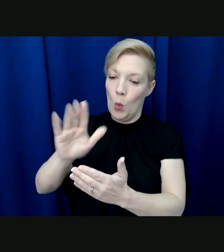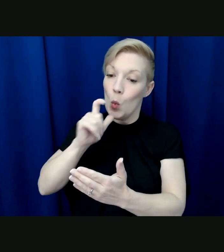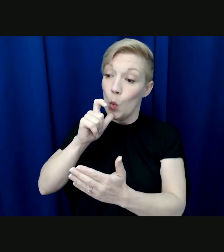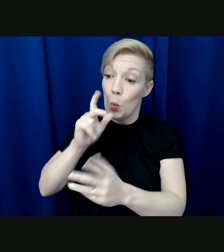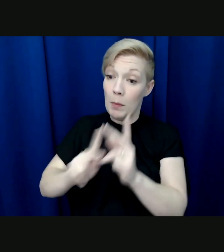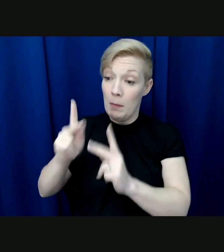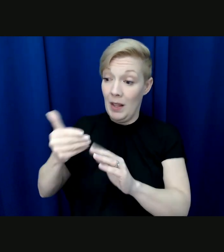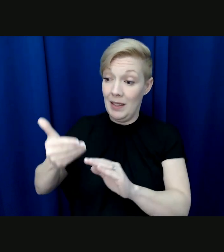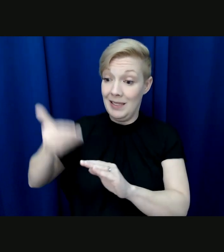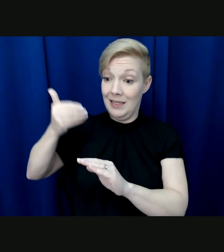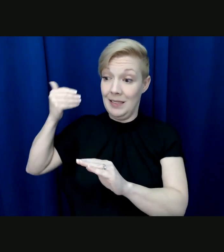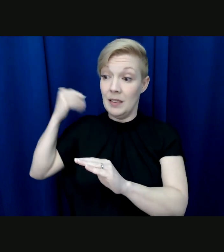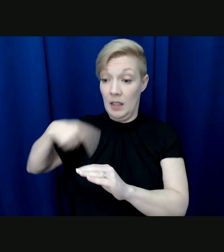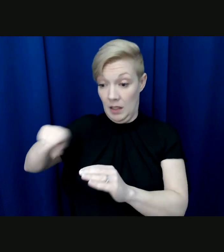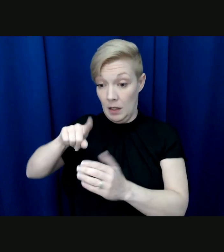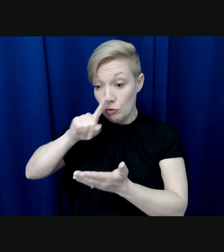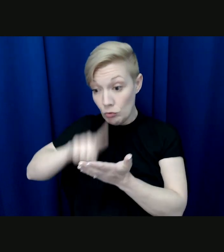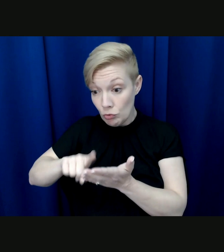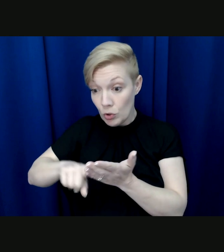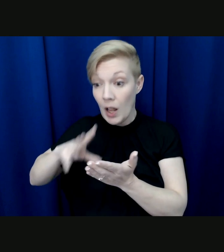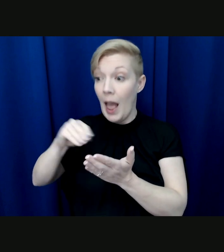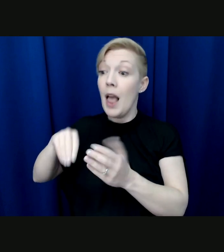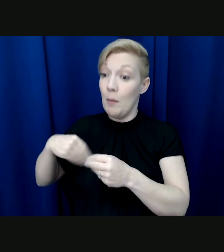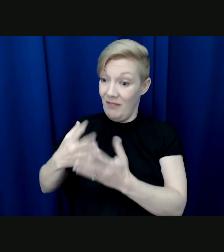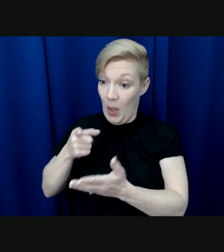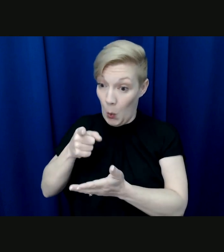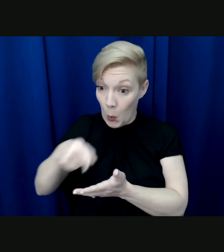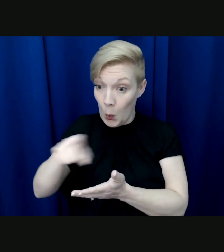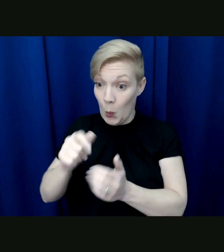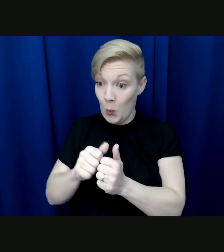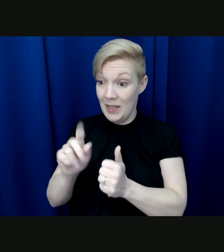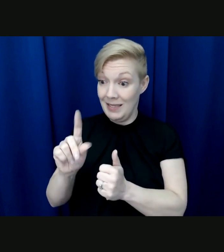Well, it's changing as you are writing policy. Mr. Mayock: (affirmative)